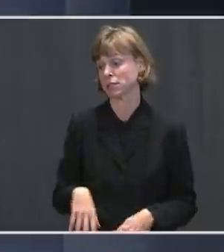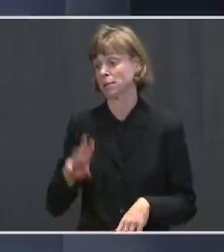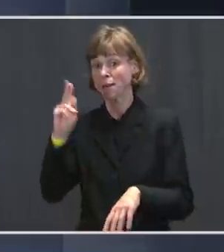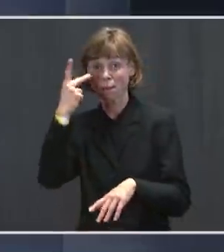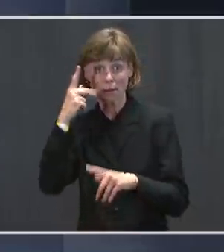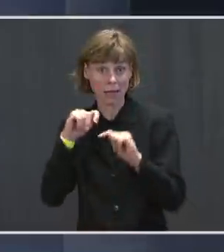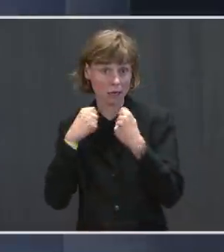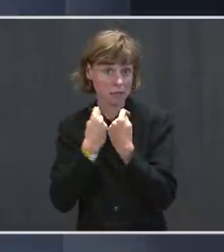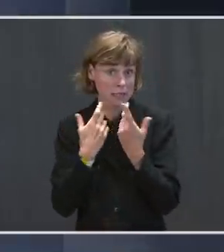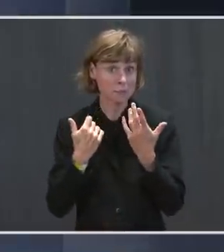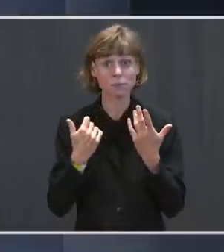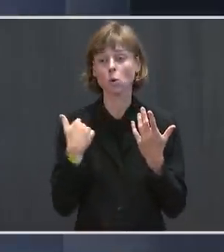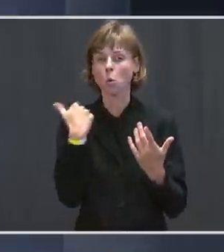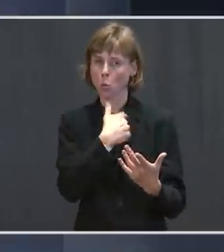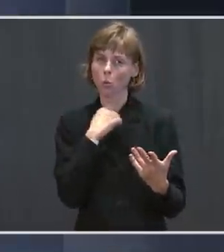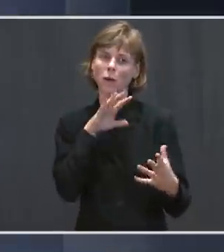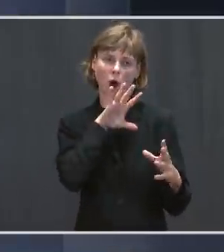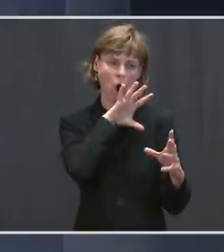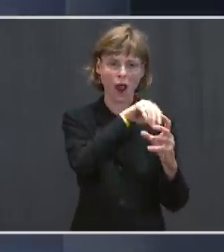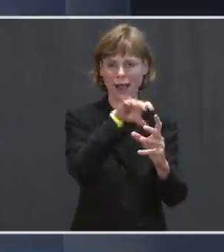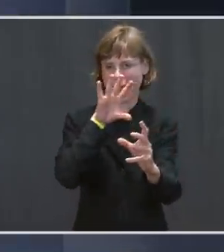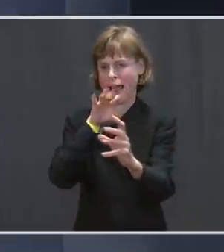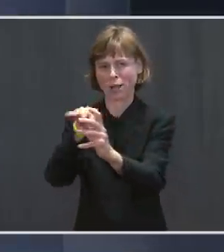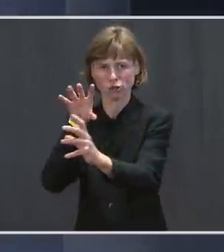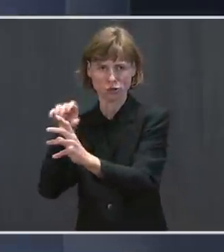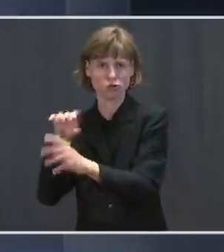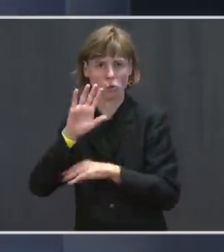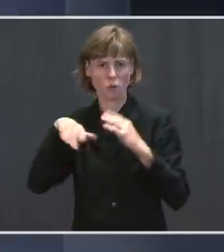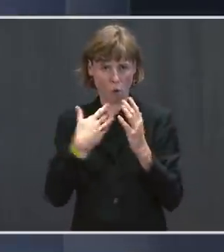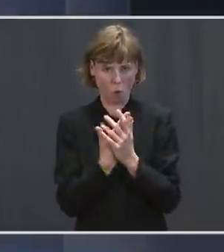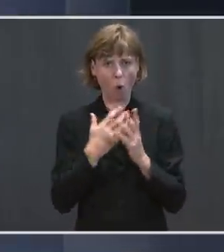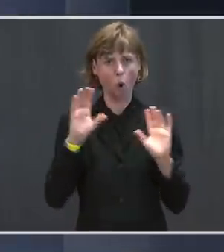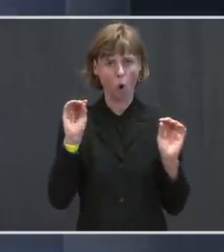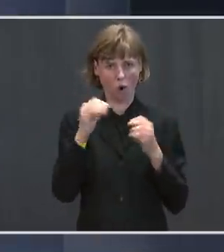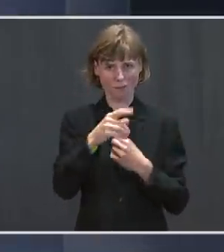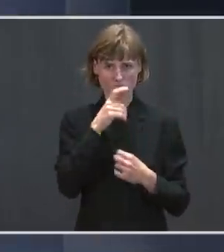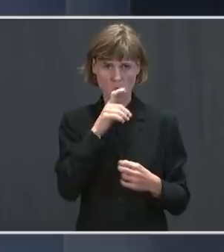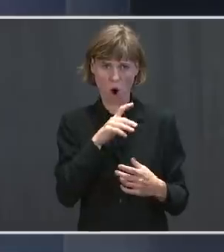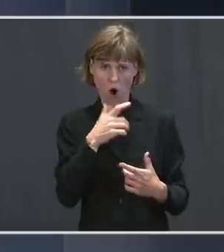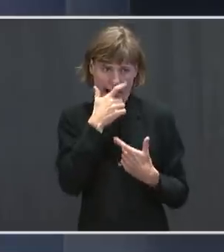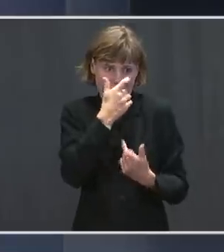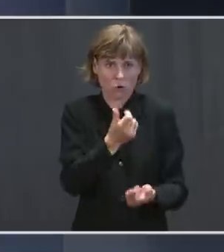We are certainly engaged with all offices that have an interest in engaging with us. The Press: Last question if I can,